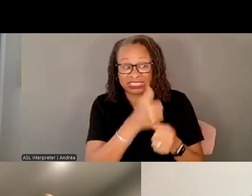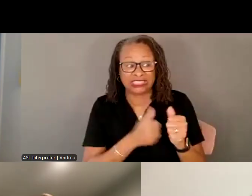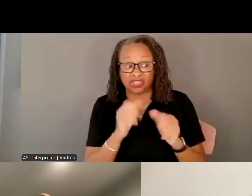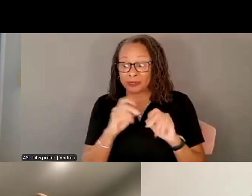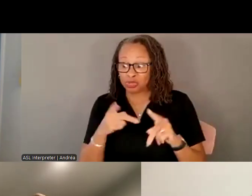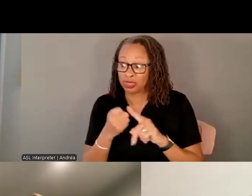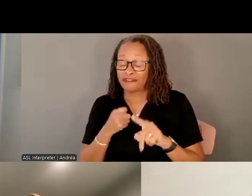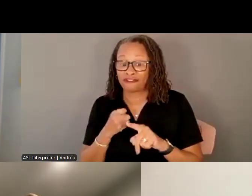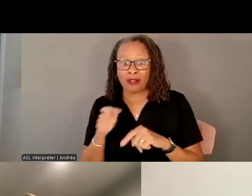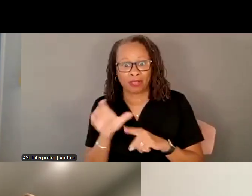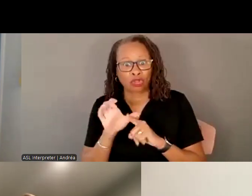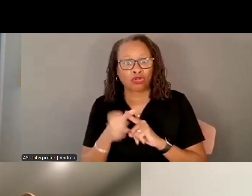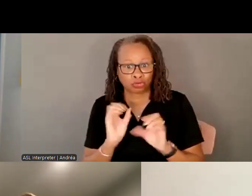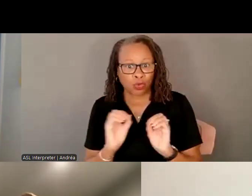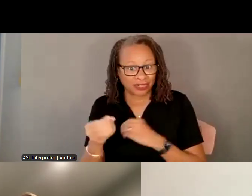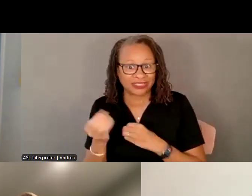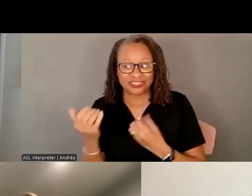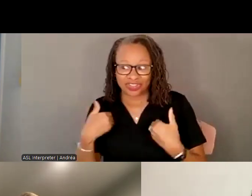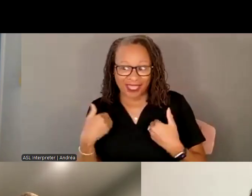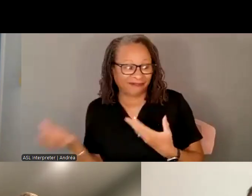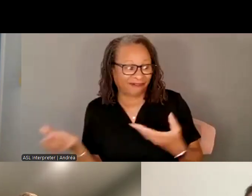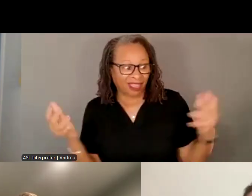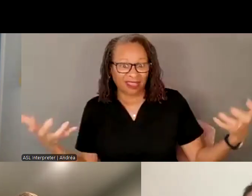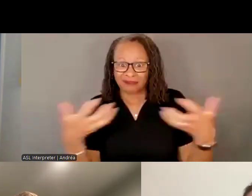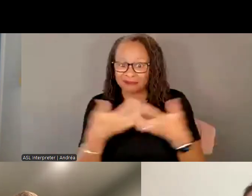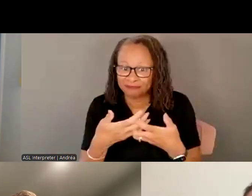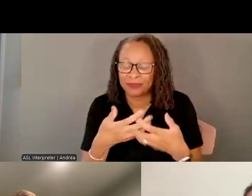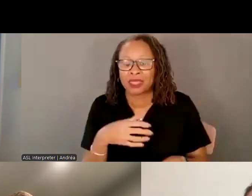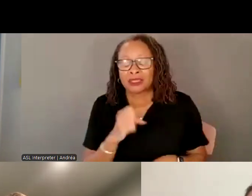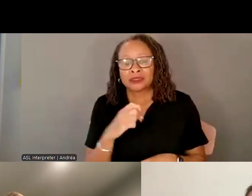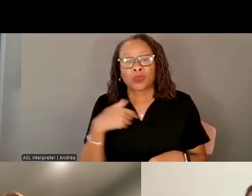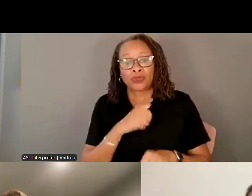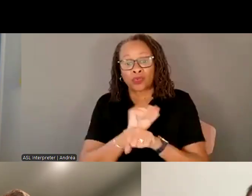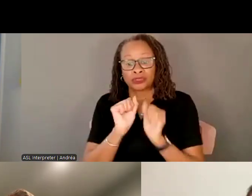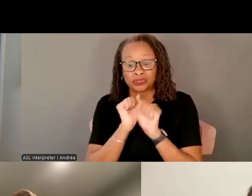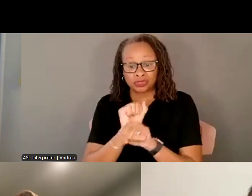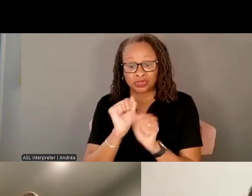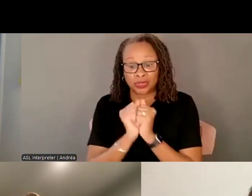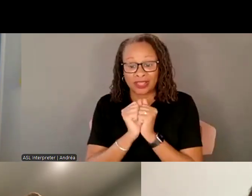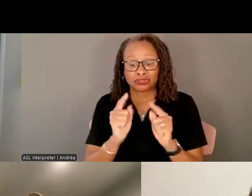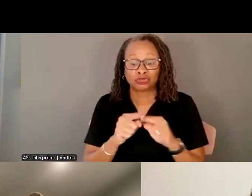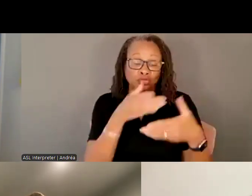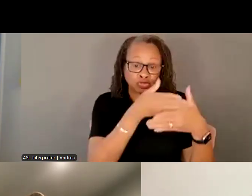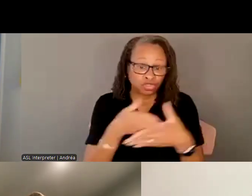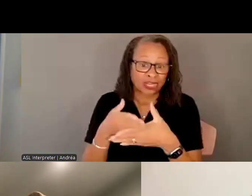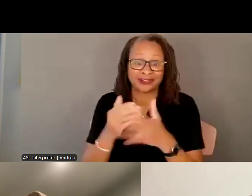at these cultural organizations. We've also worked together just sharing expertise